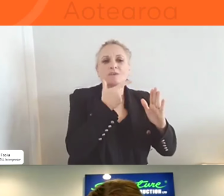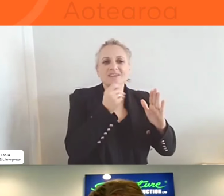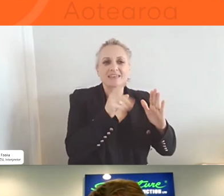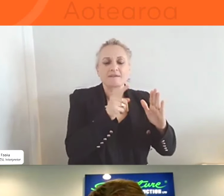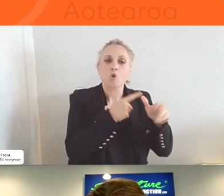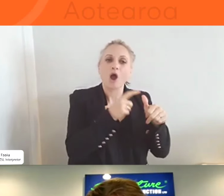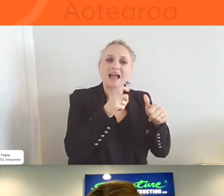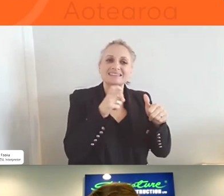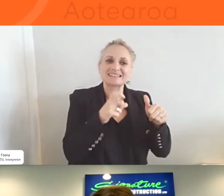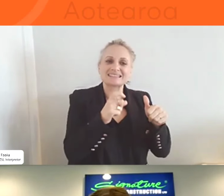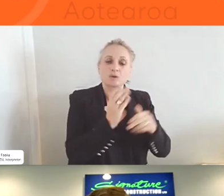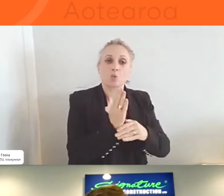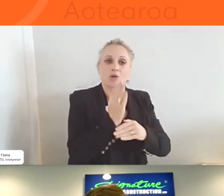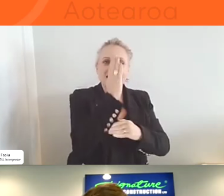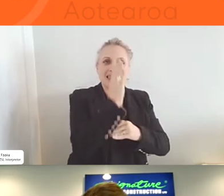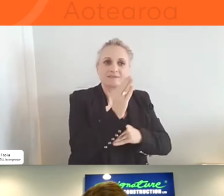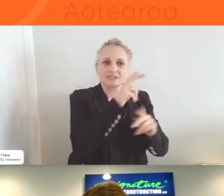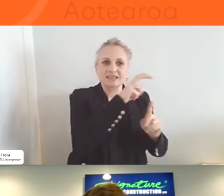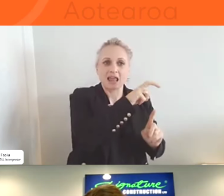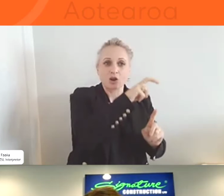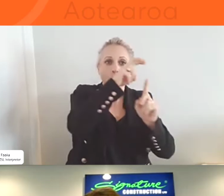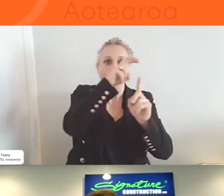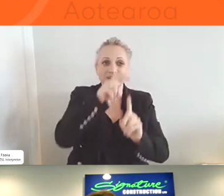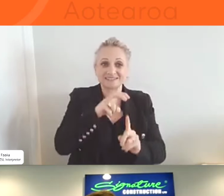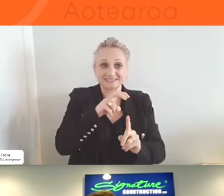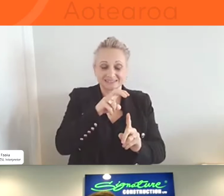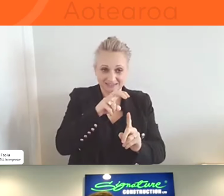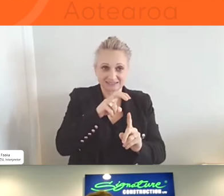which was touched on before, Formance SIPs panels. You know, dealt with